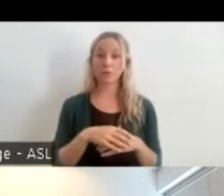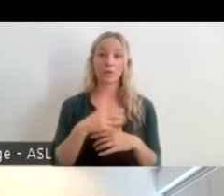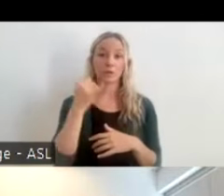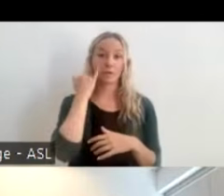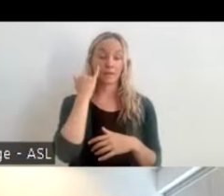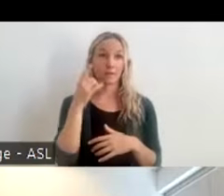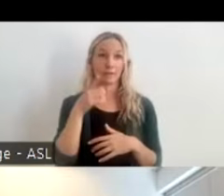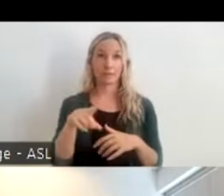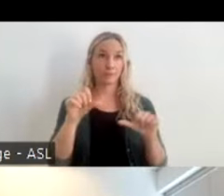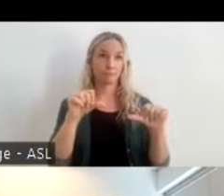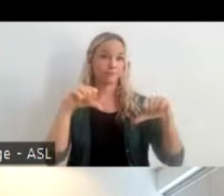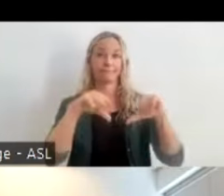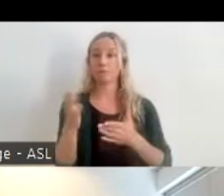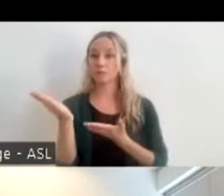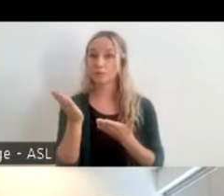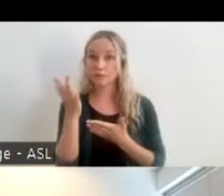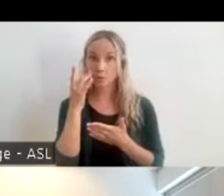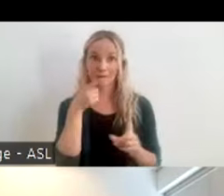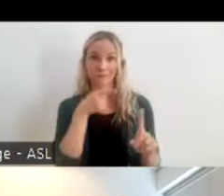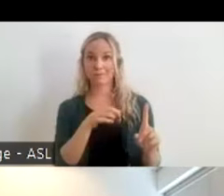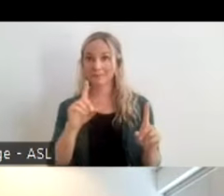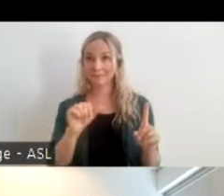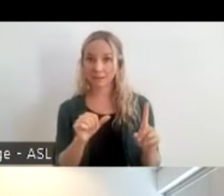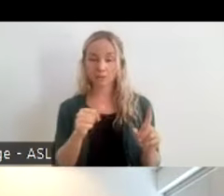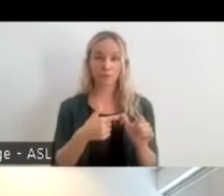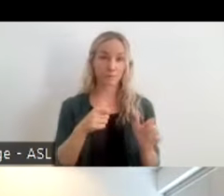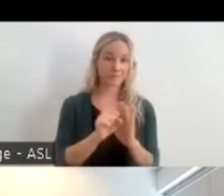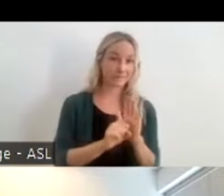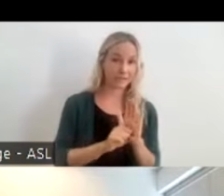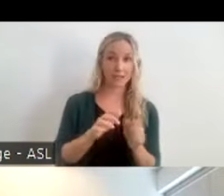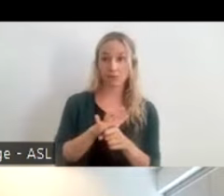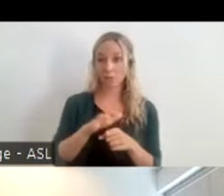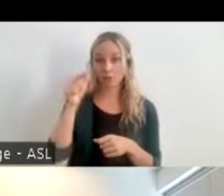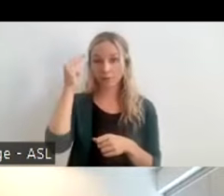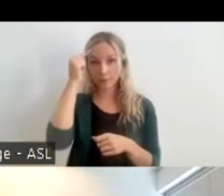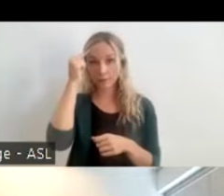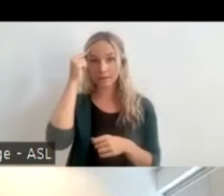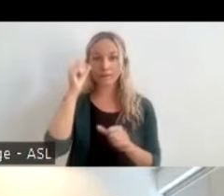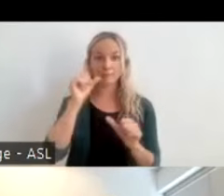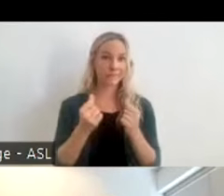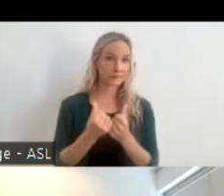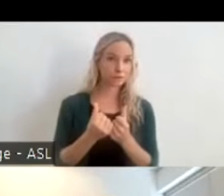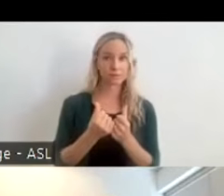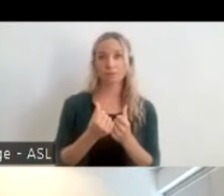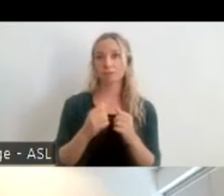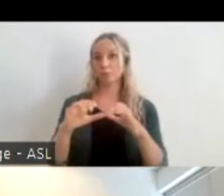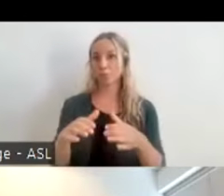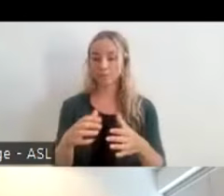agency, we do have jurisdiction over those entities under the state human rights law, I have websites